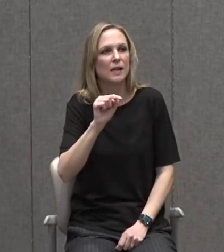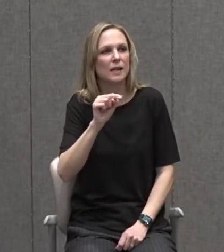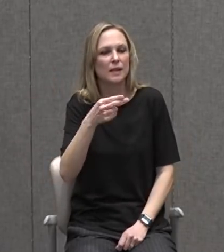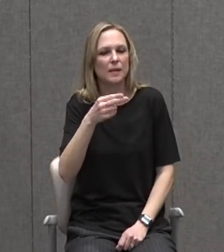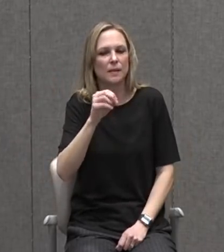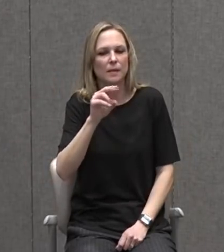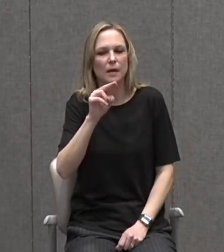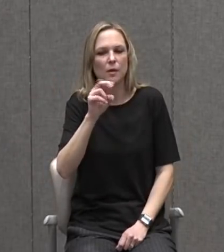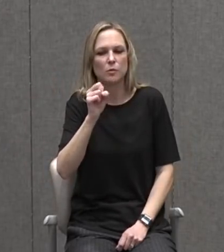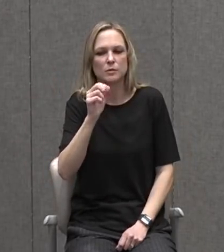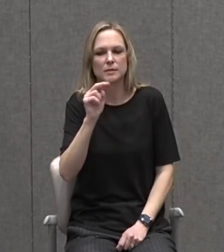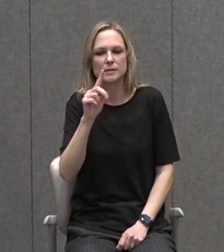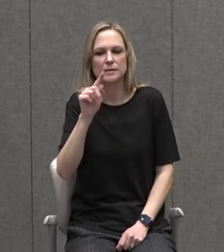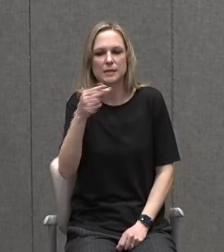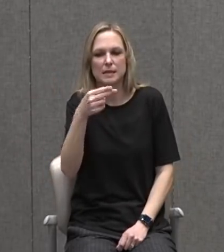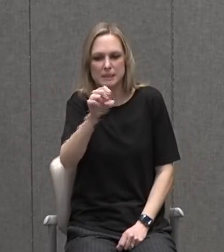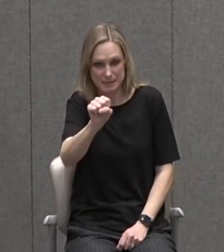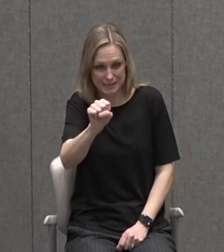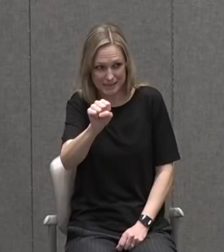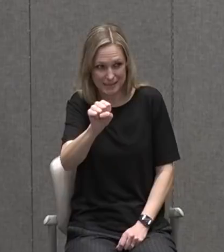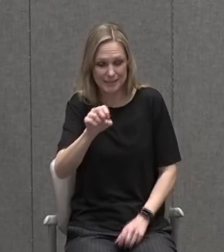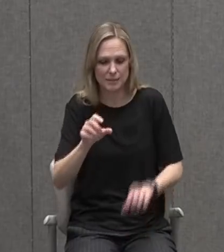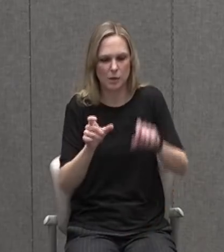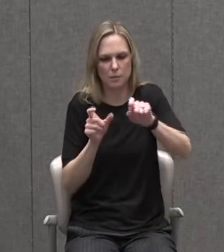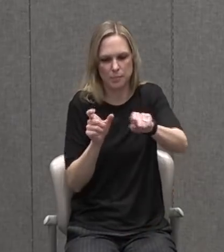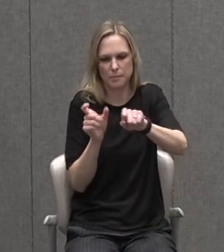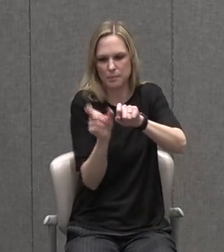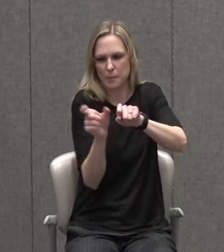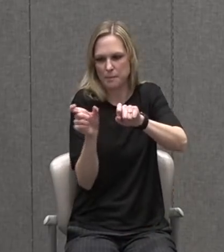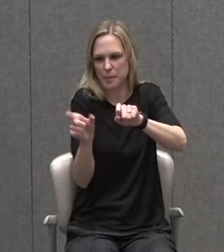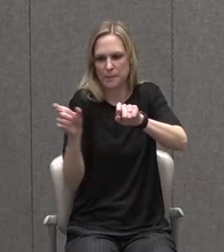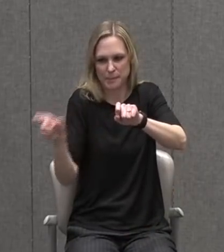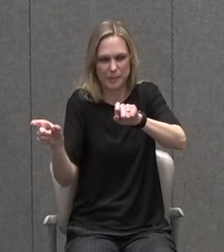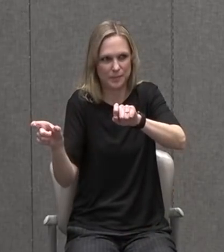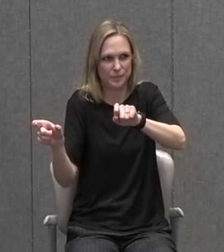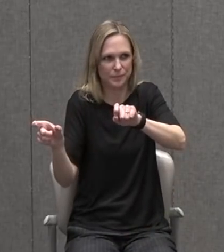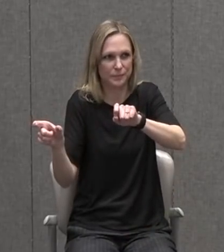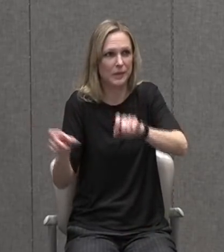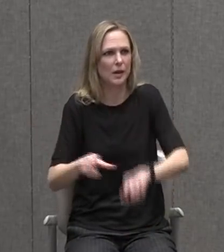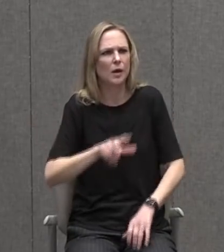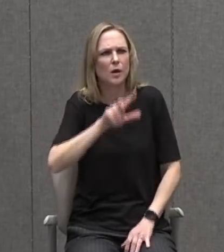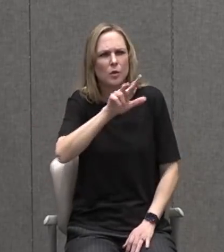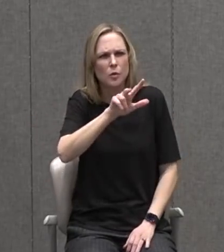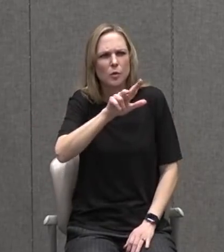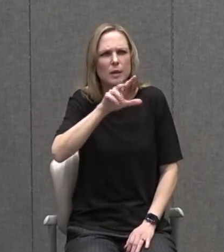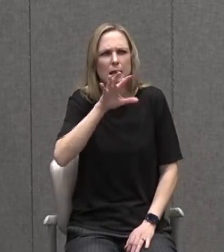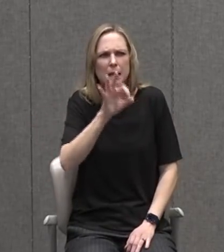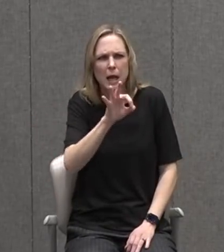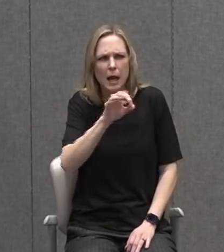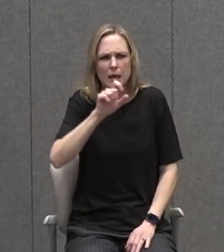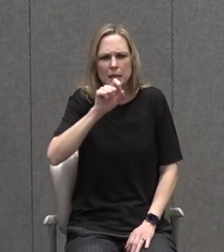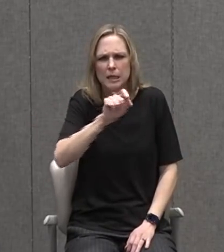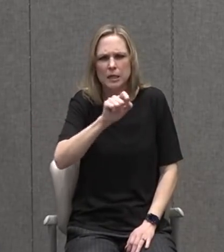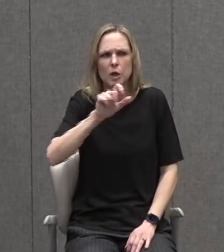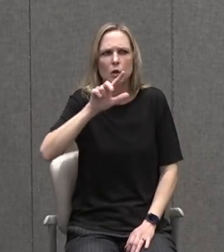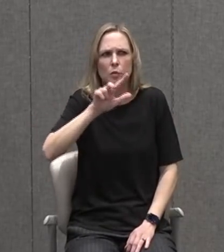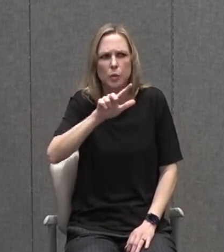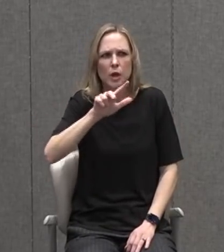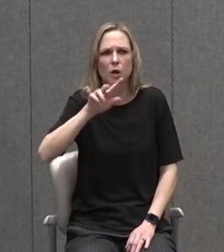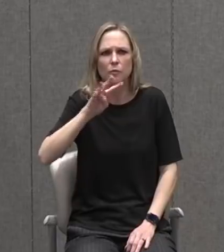All right, so let's go ahead and let's get our number of the day, 39.345 in the right places.